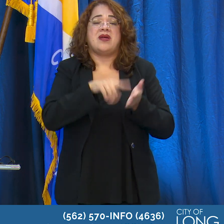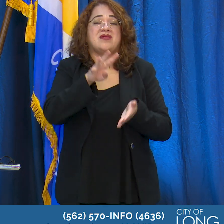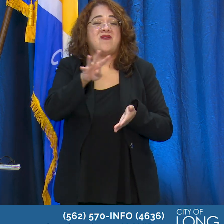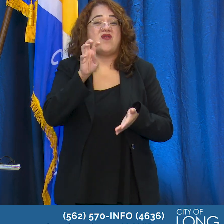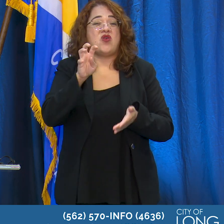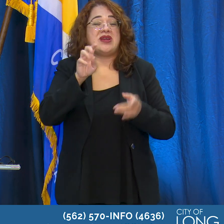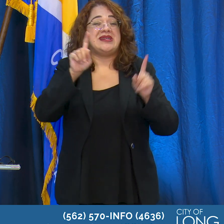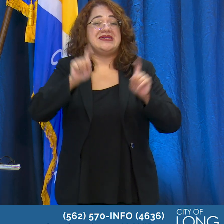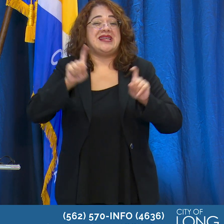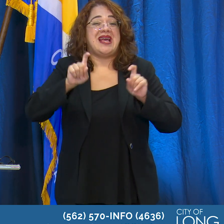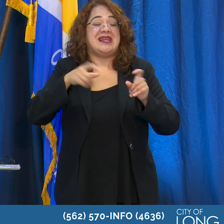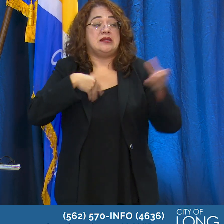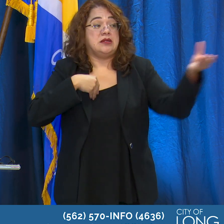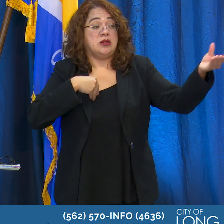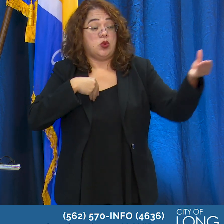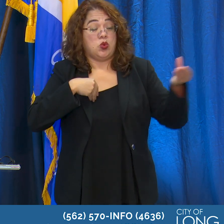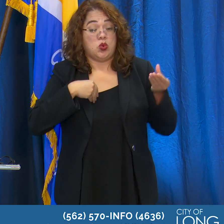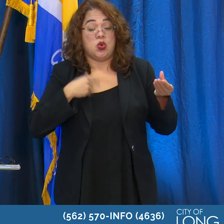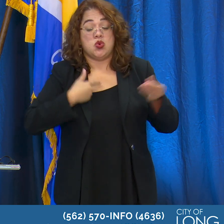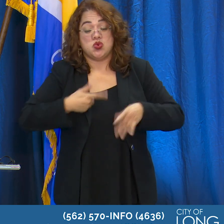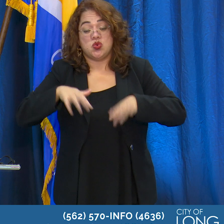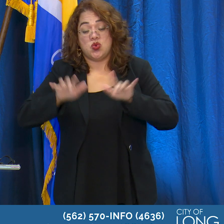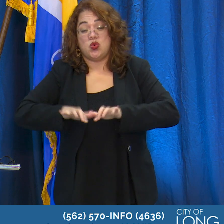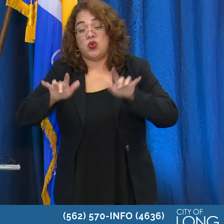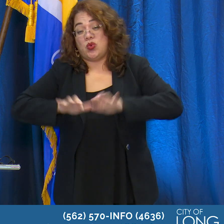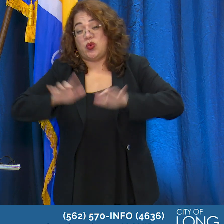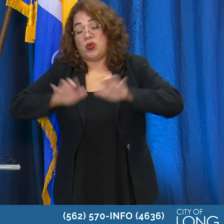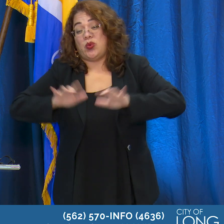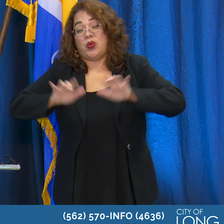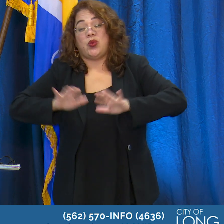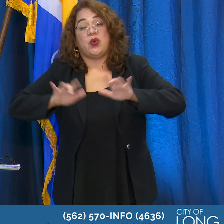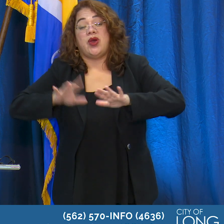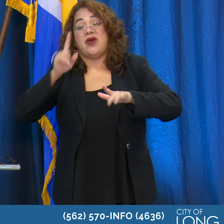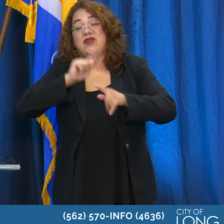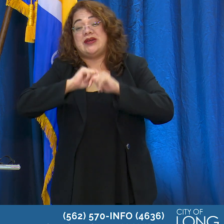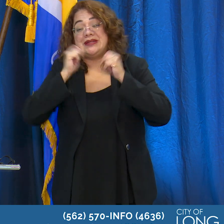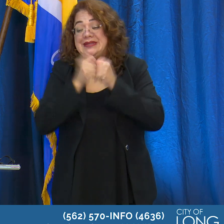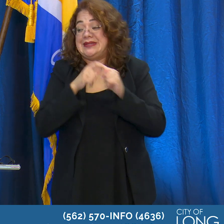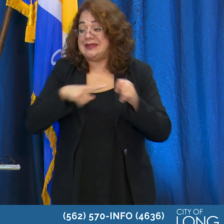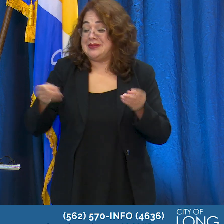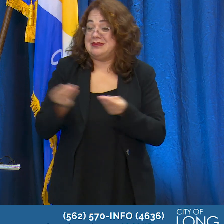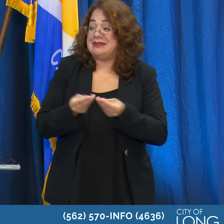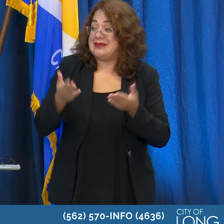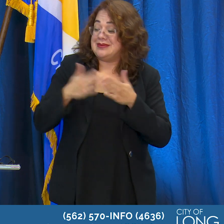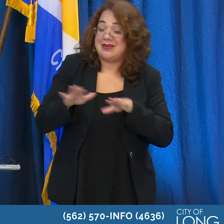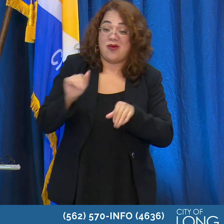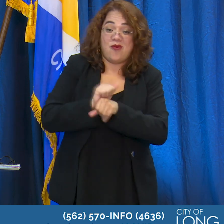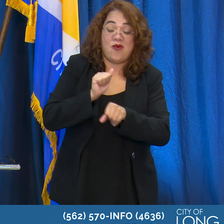so you can imagine, that is a lot of work for the team and they've sent out also provider alerts and